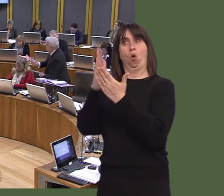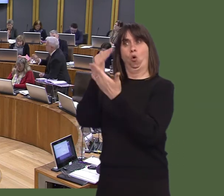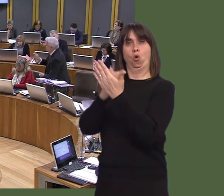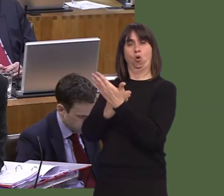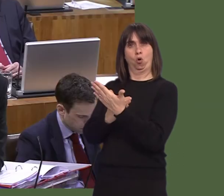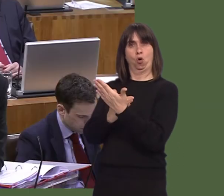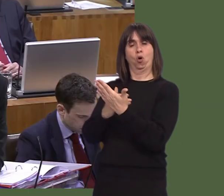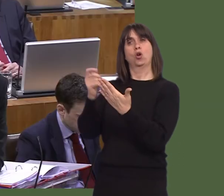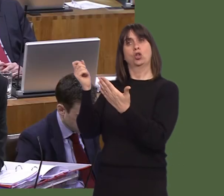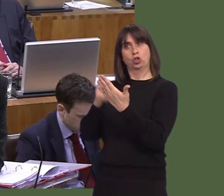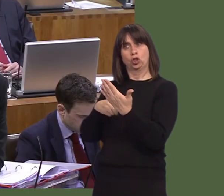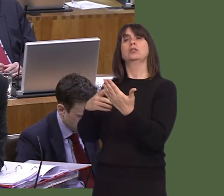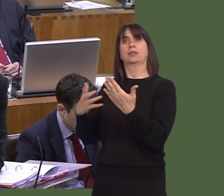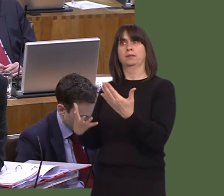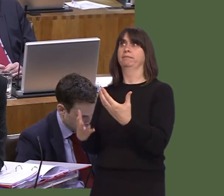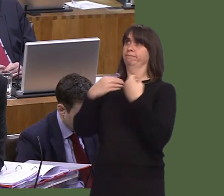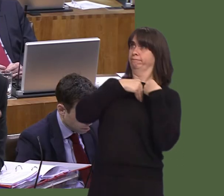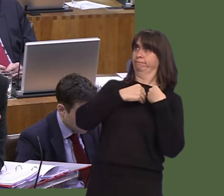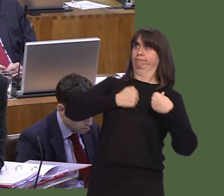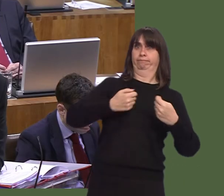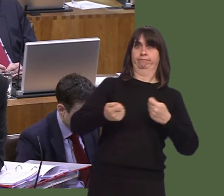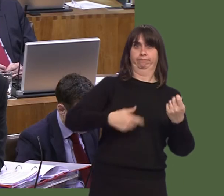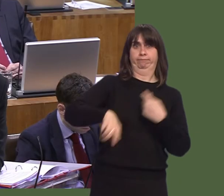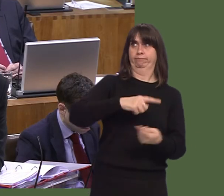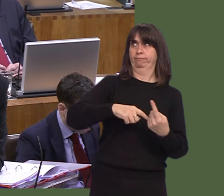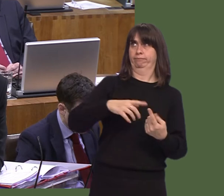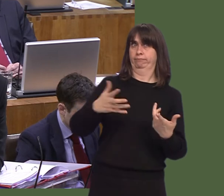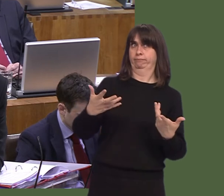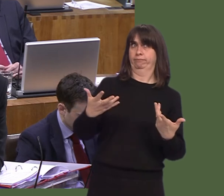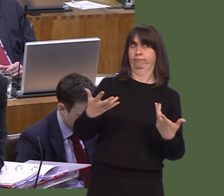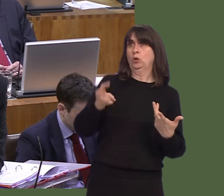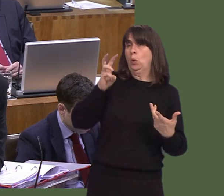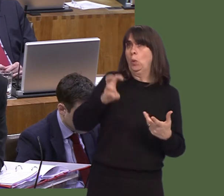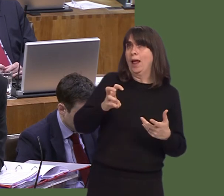So, we will ensure that where those serices can be made available to the people of north